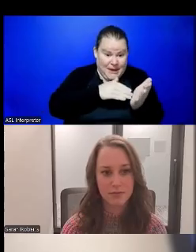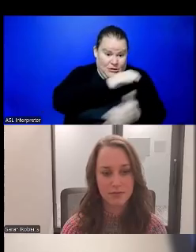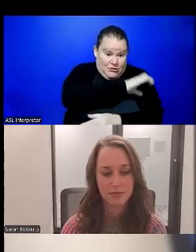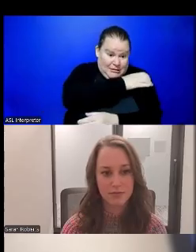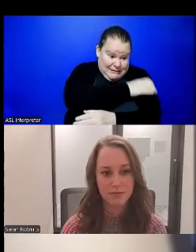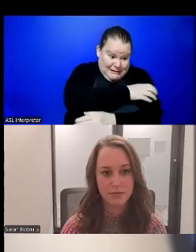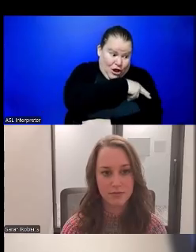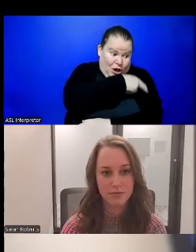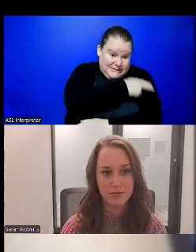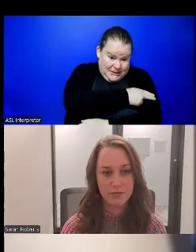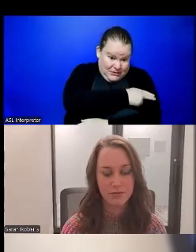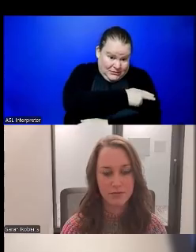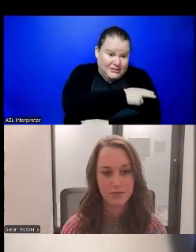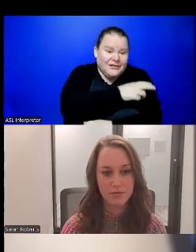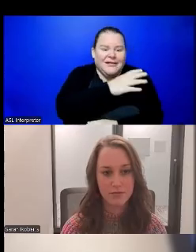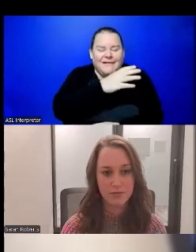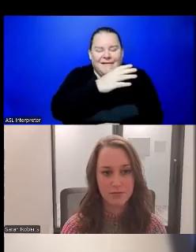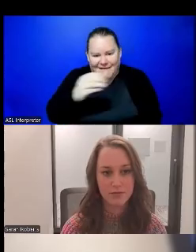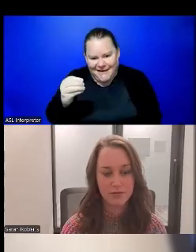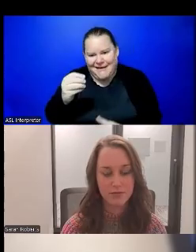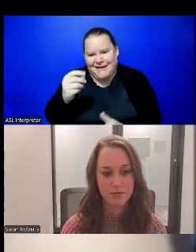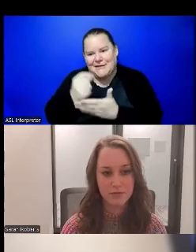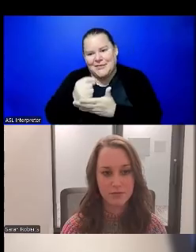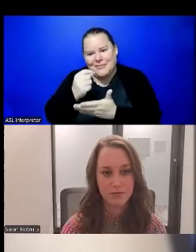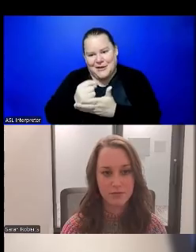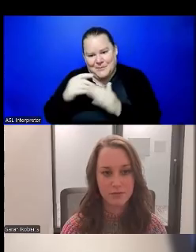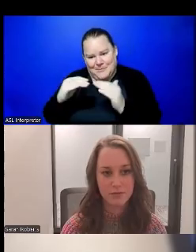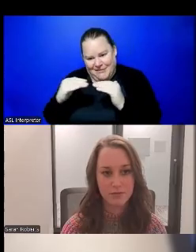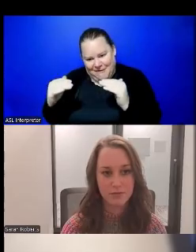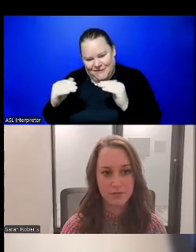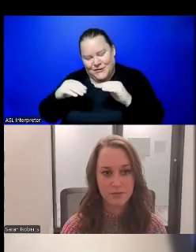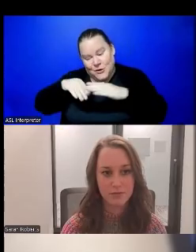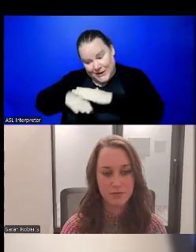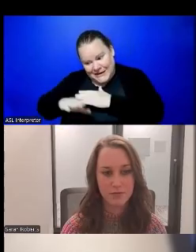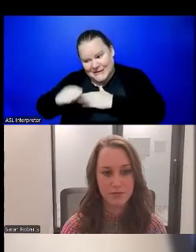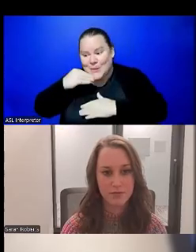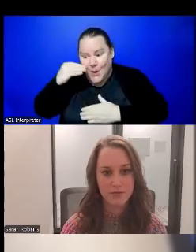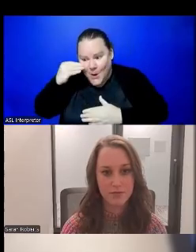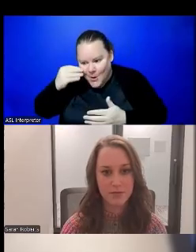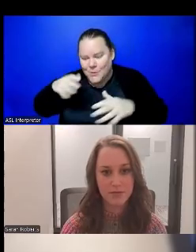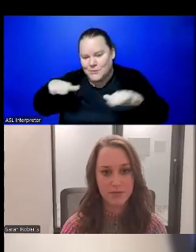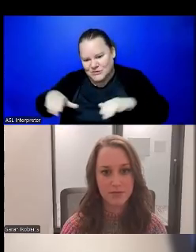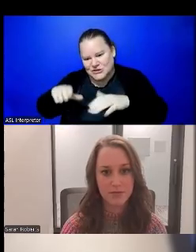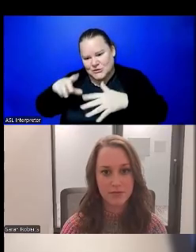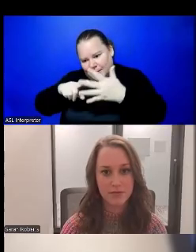side of things, and at the therapy level, coming to people's homes, doing all those different therapies that these